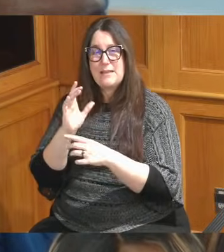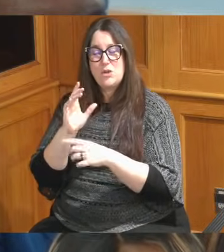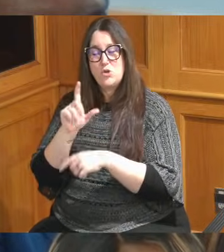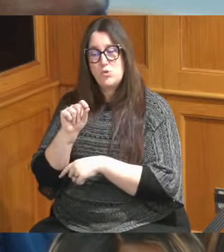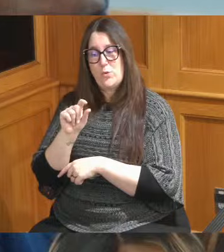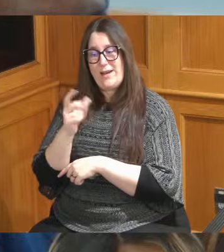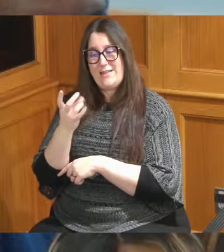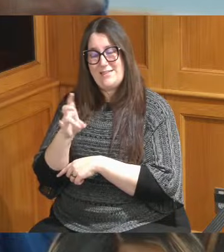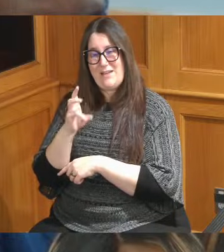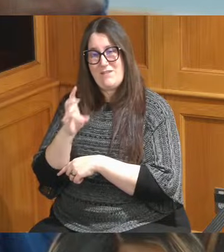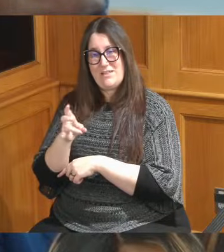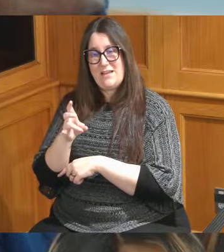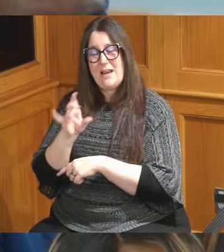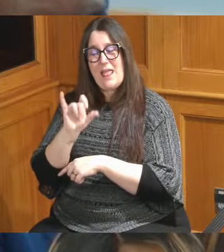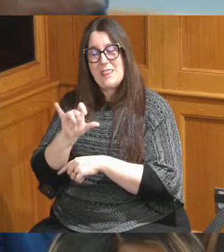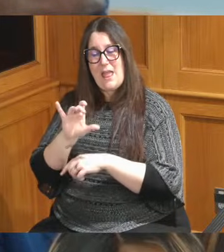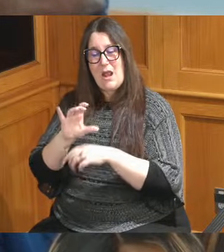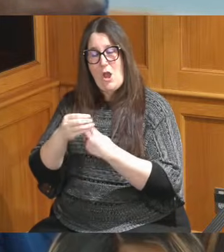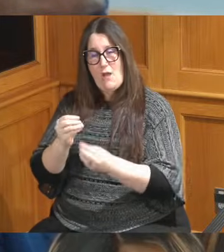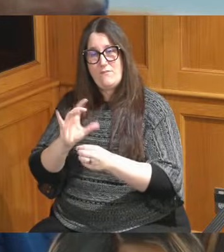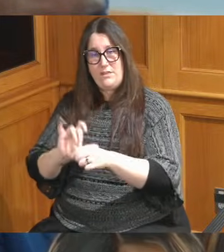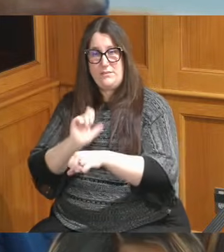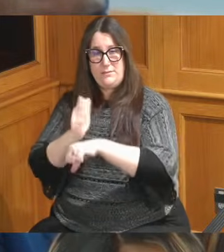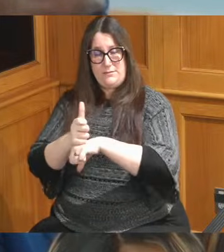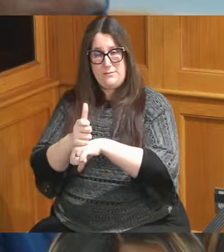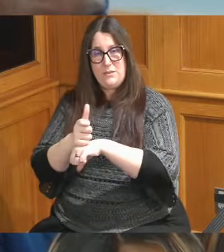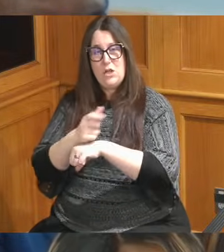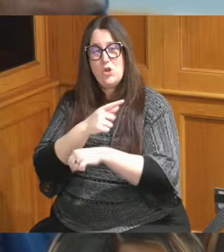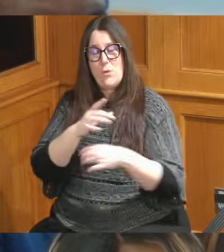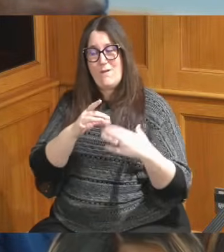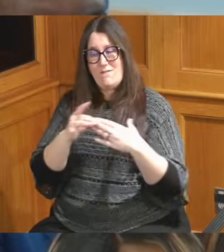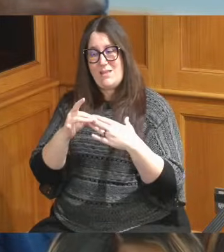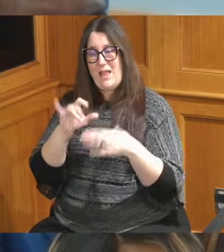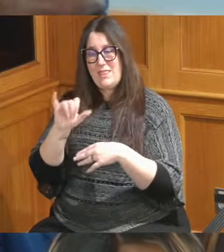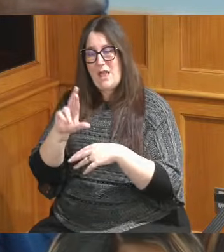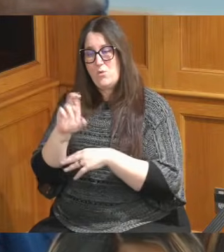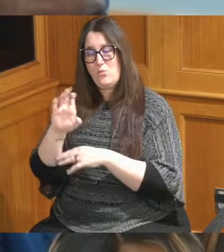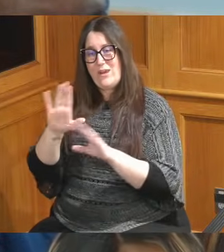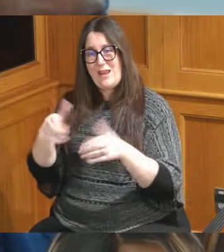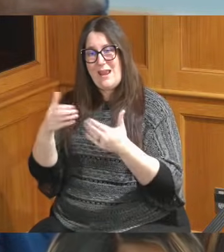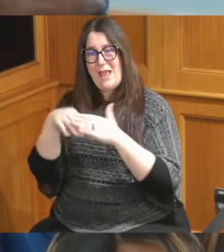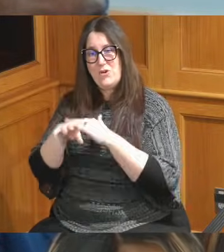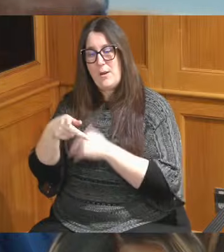Trina has led led the development of the re-entry pod in the jail in partnership with the Hamilton